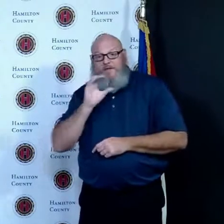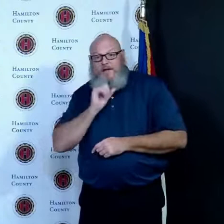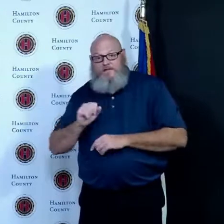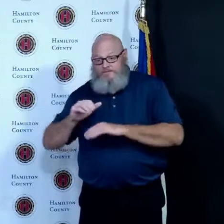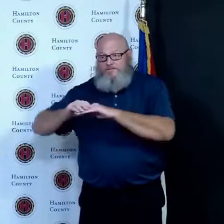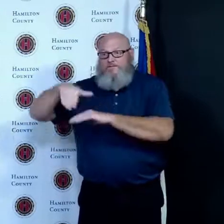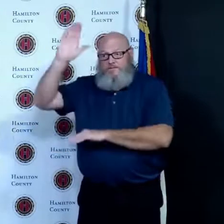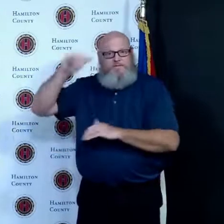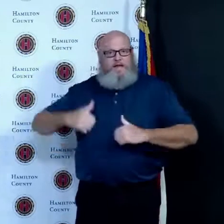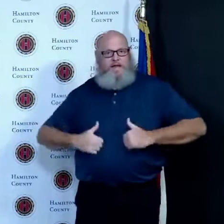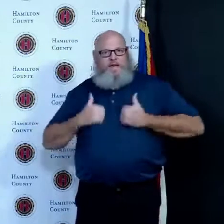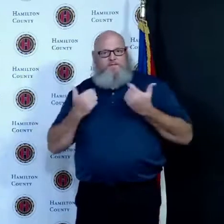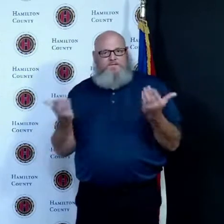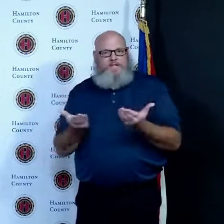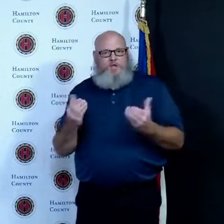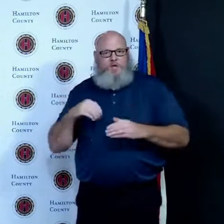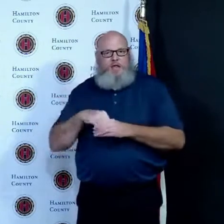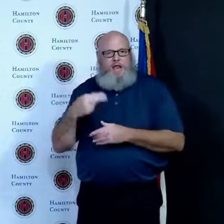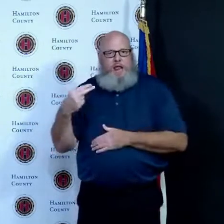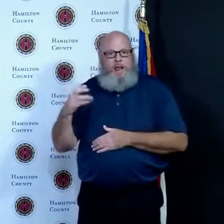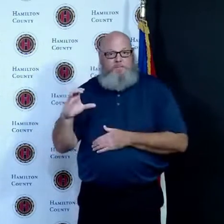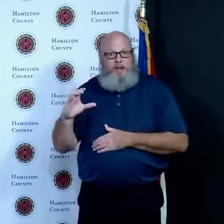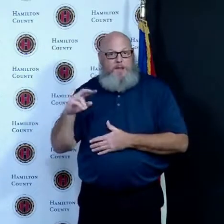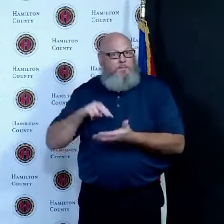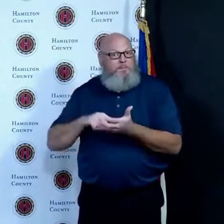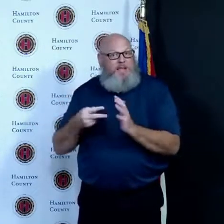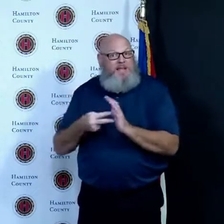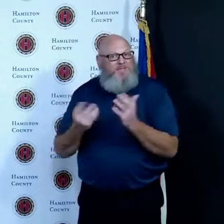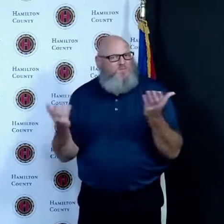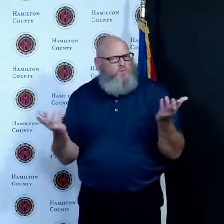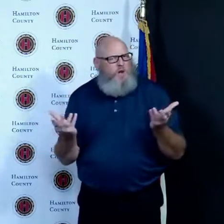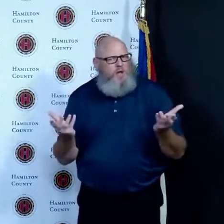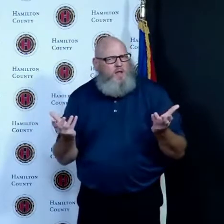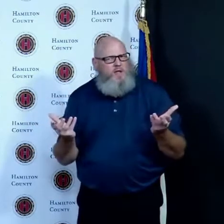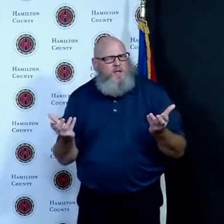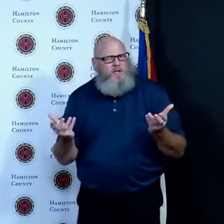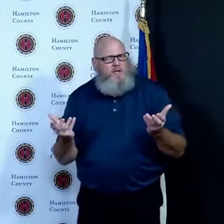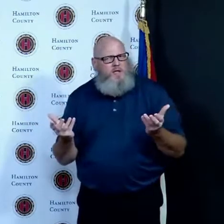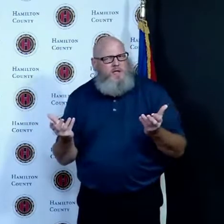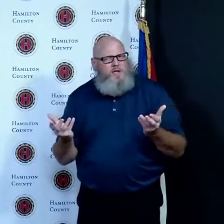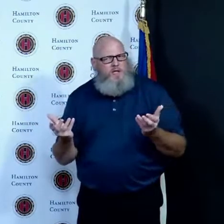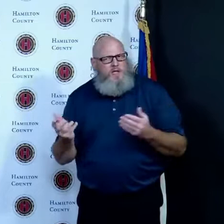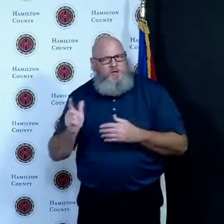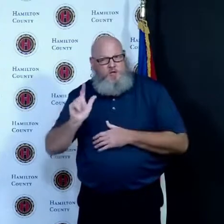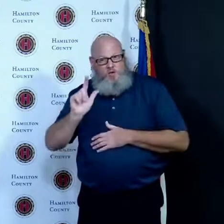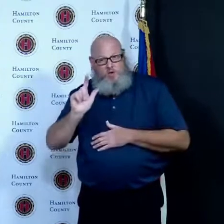County throughout the systems and we've got 28,000 individuals over the age of 80.